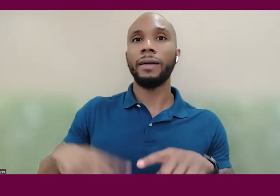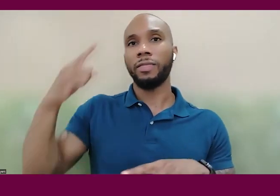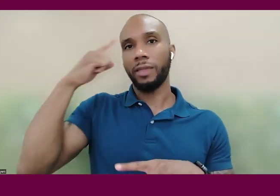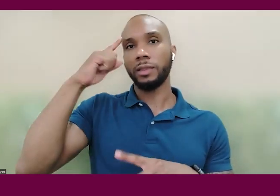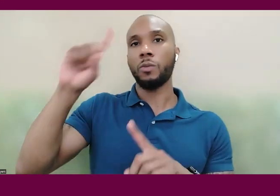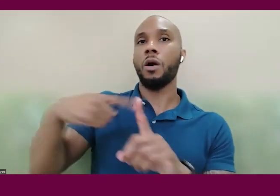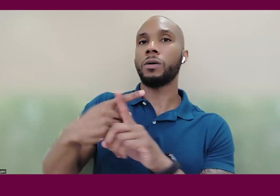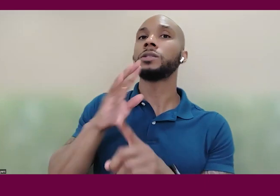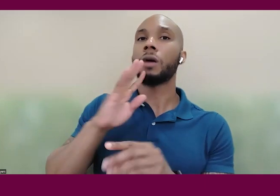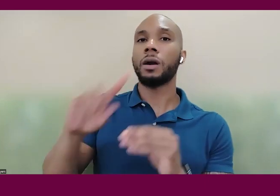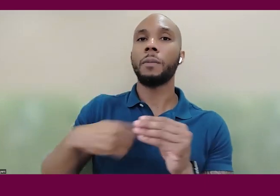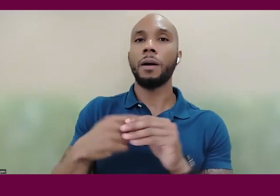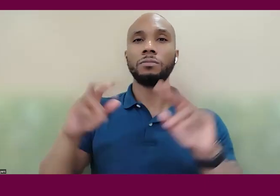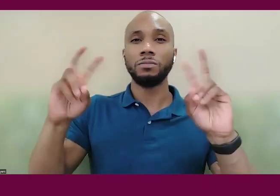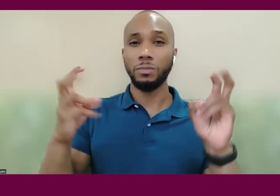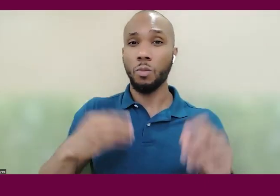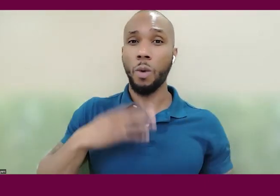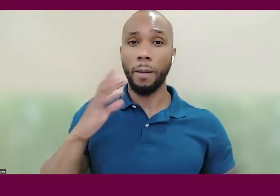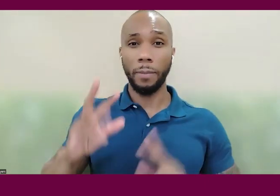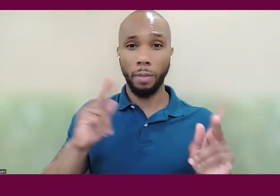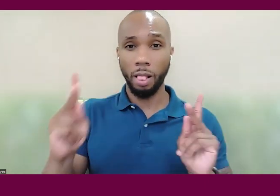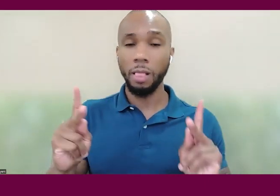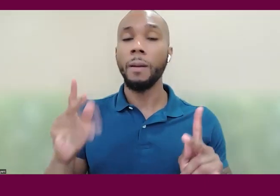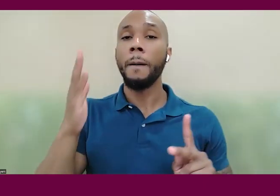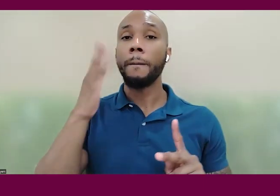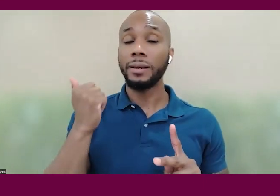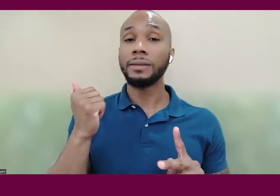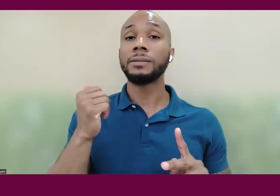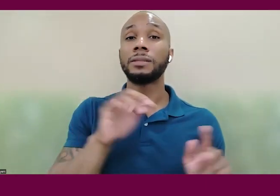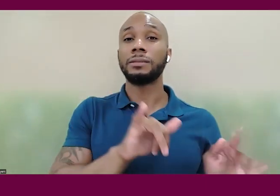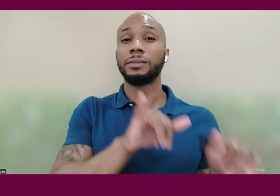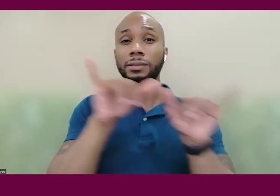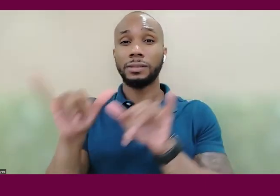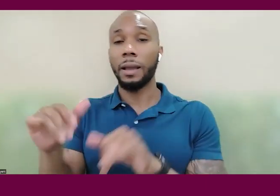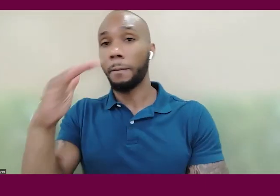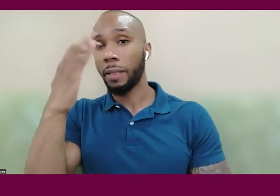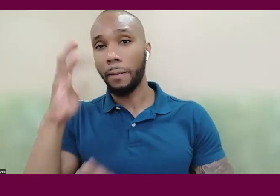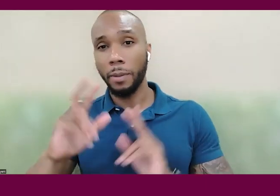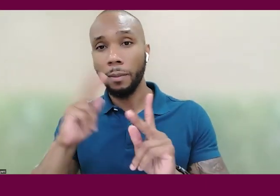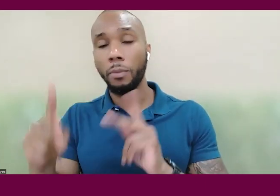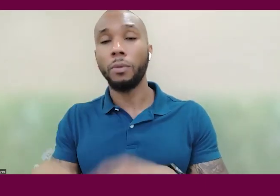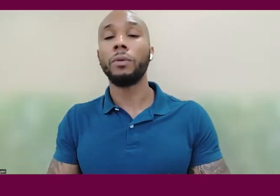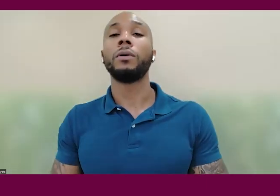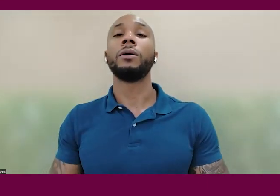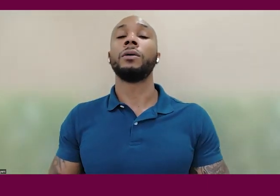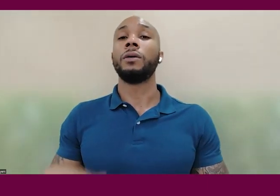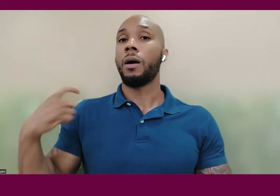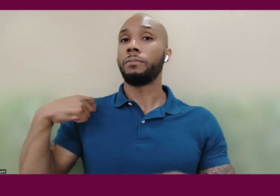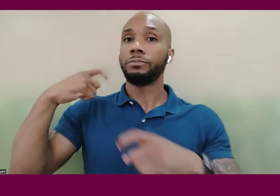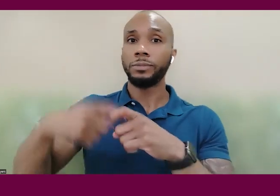only talking about "white people," because just like Black people, just like "Latinos,"